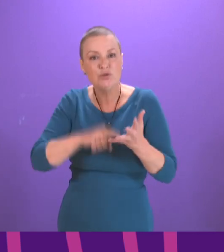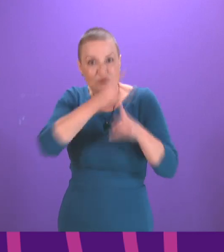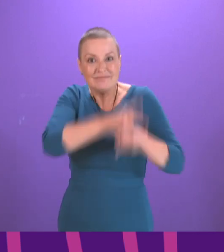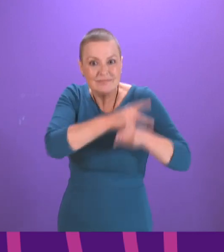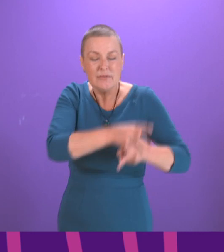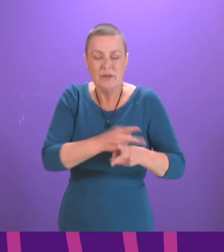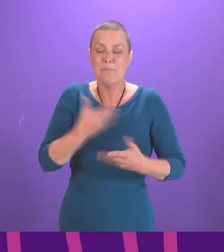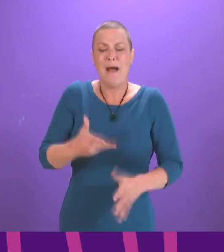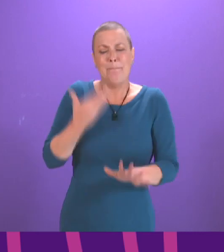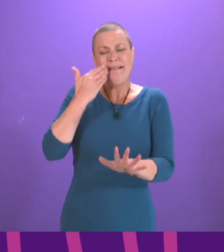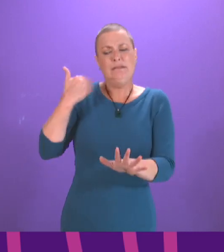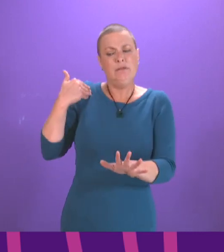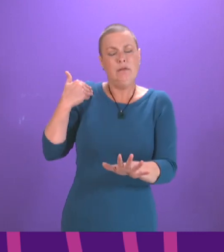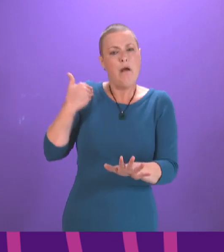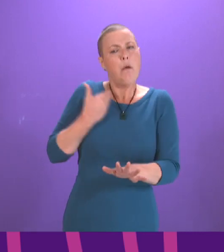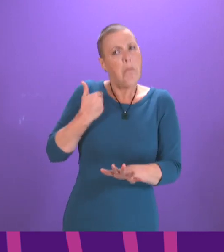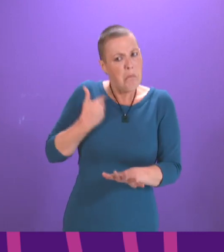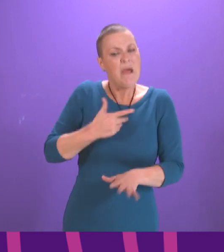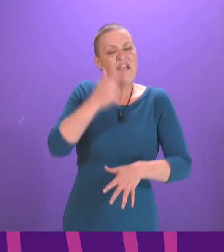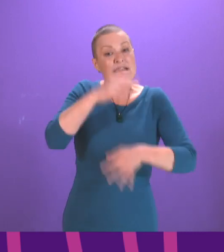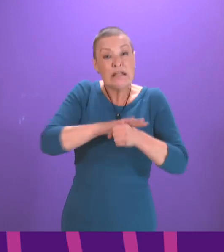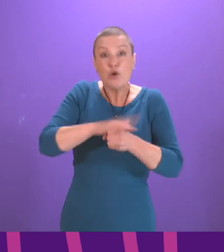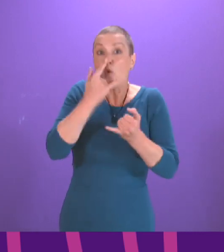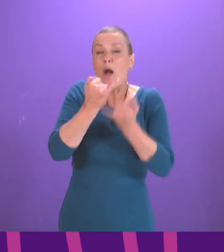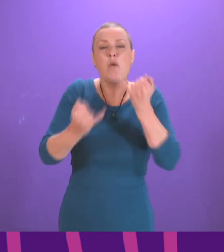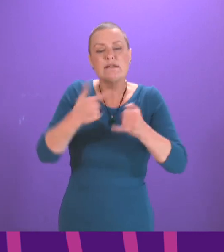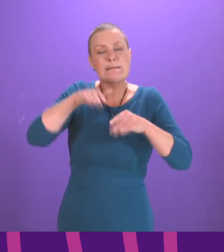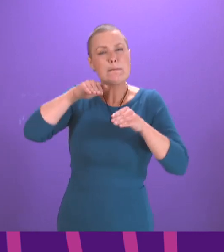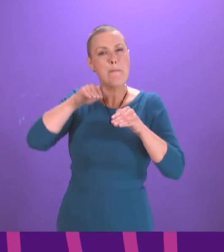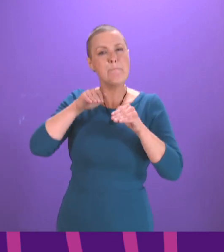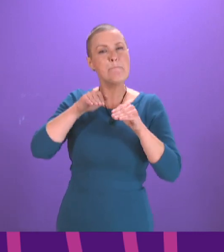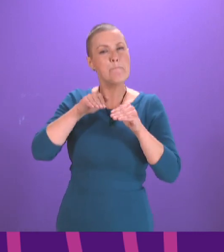days that the situation is stabilising, which is undoubtedly down to the compliance and